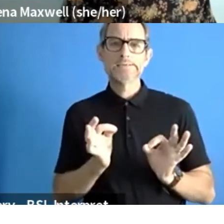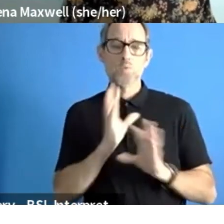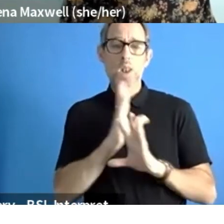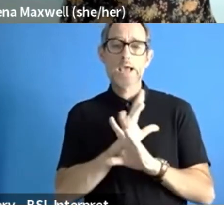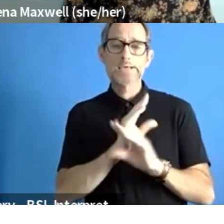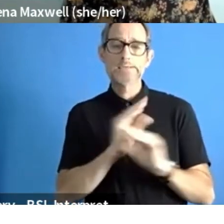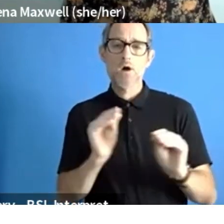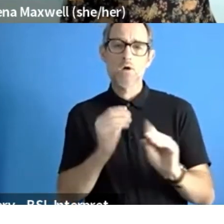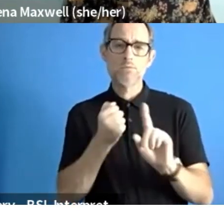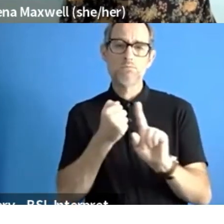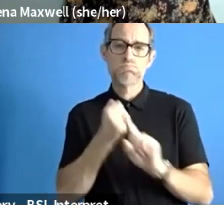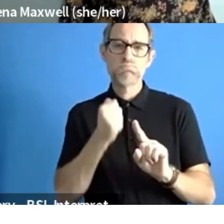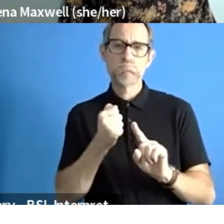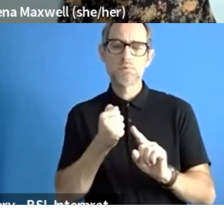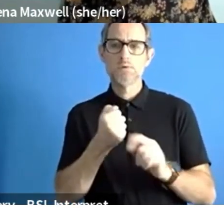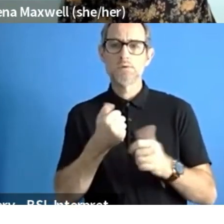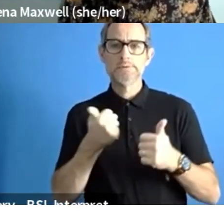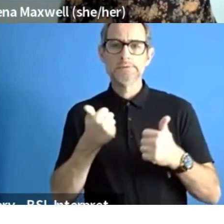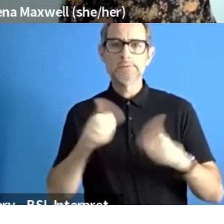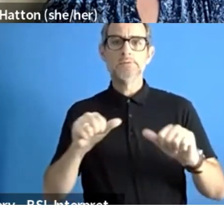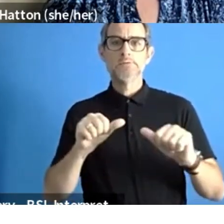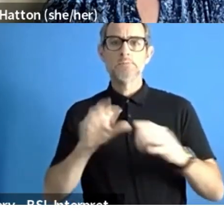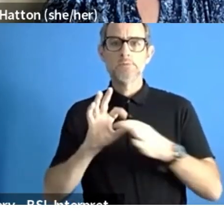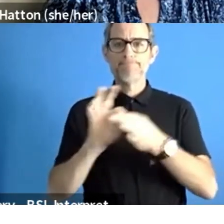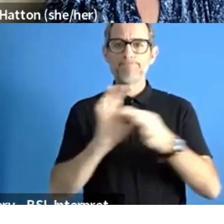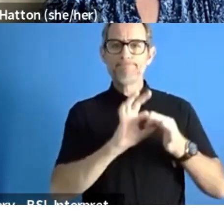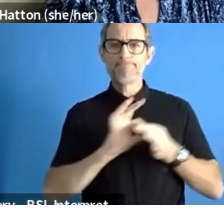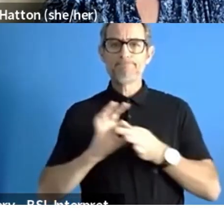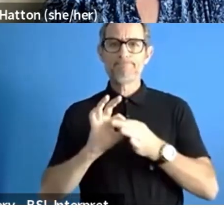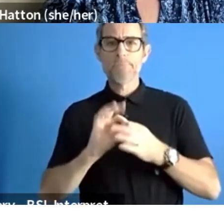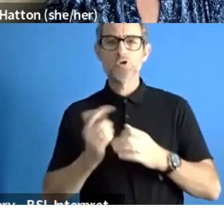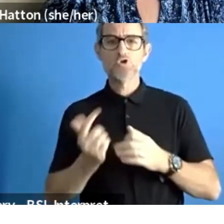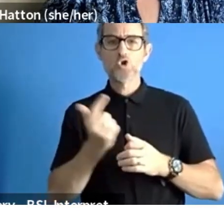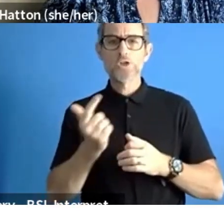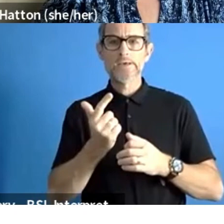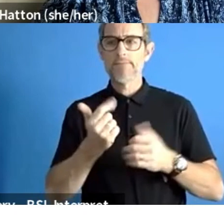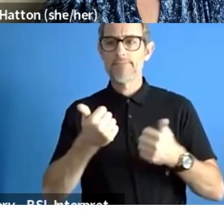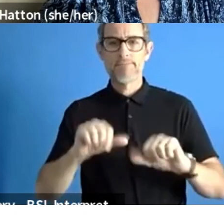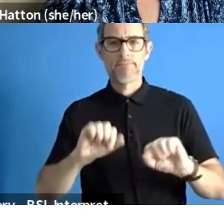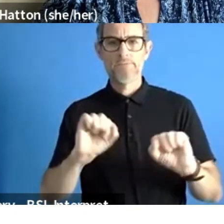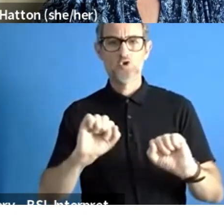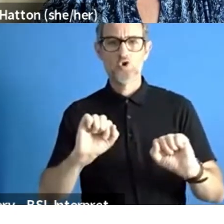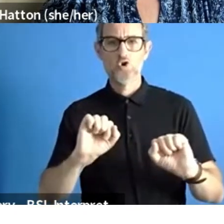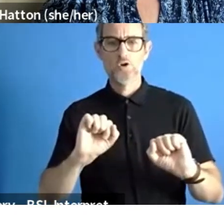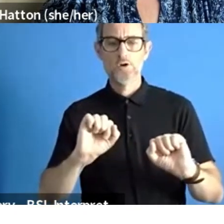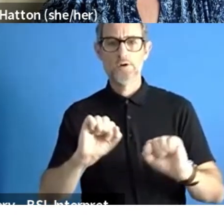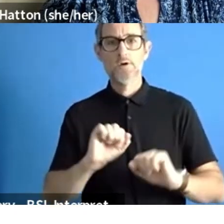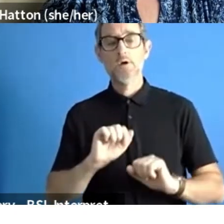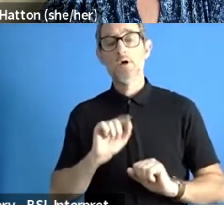It's a journey we're on together.